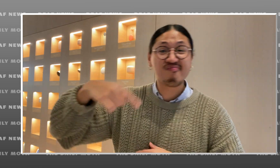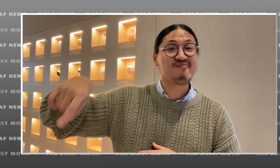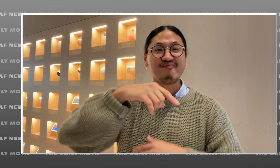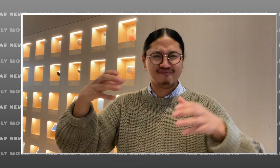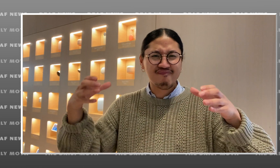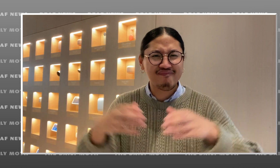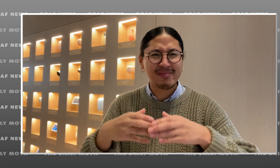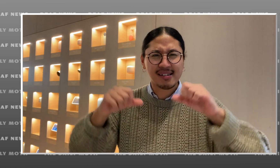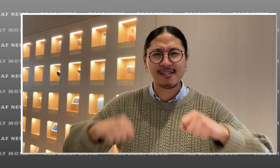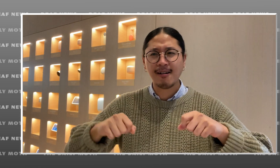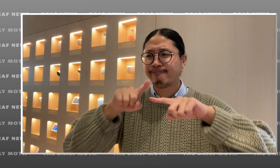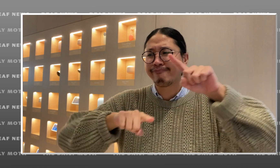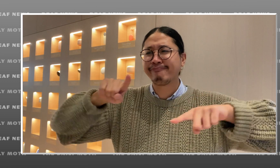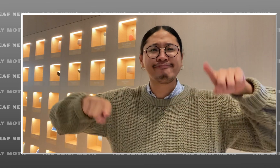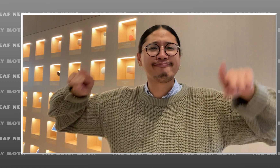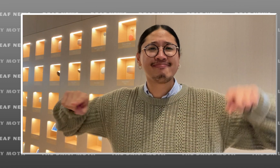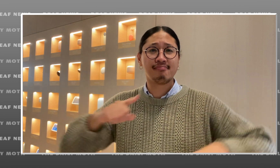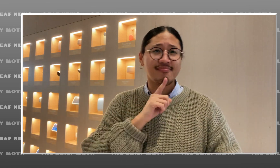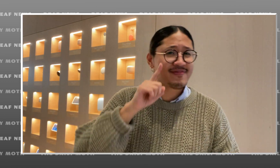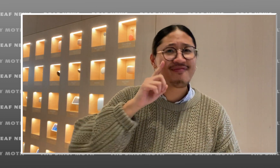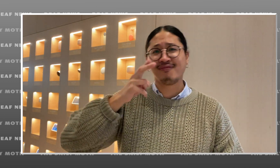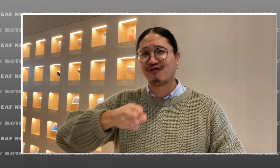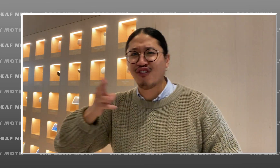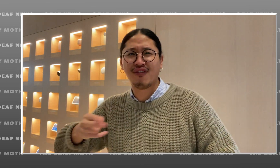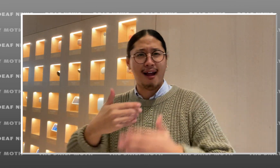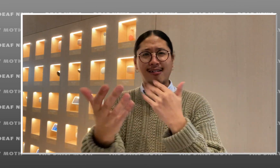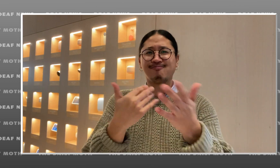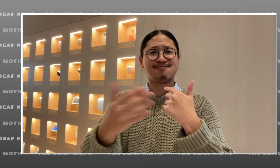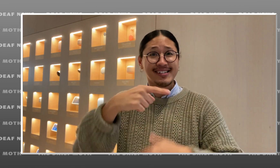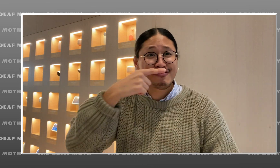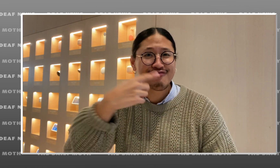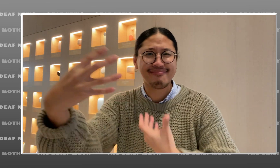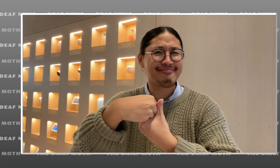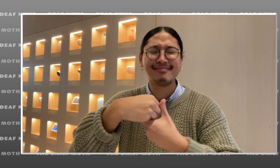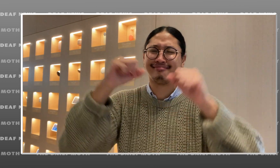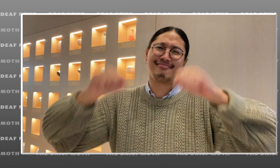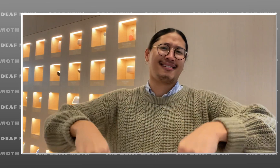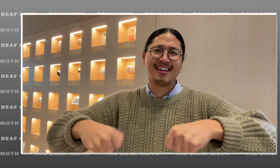This is a gathering of diverse people who are deaf, hard of hearing, or hearing,